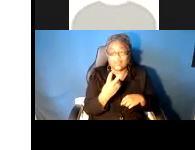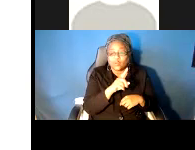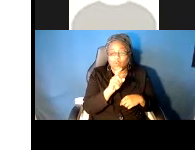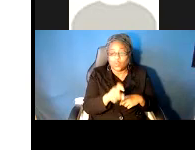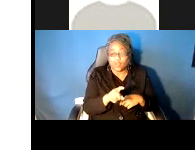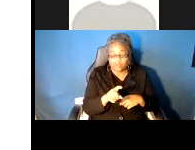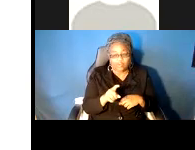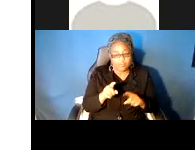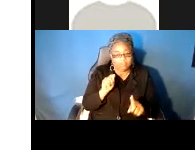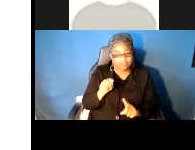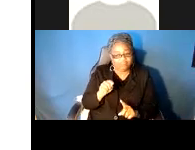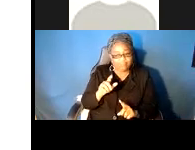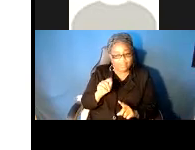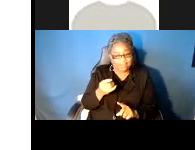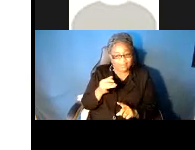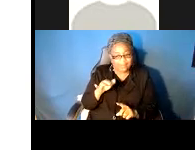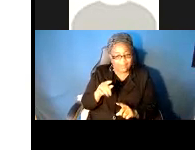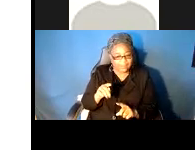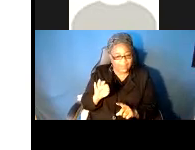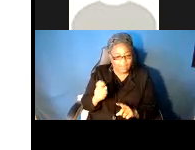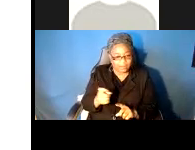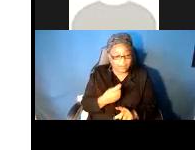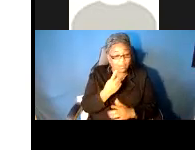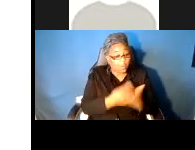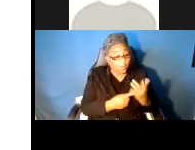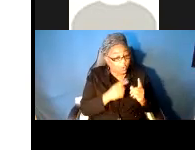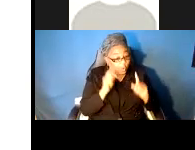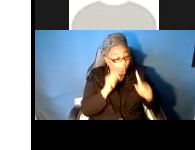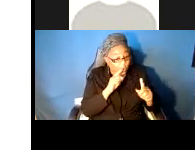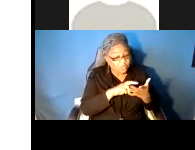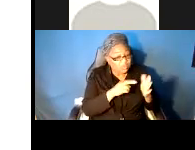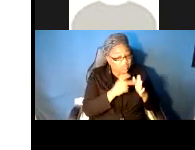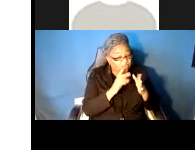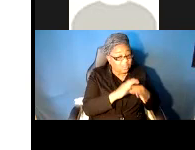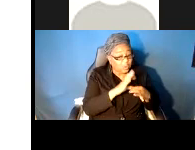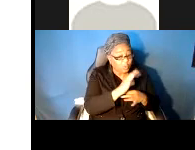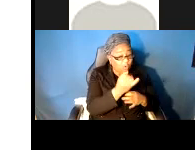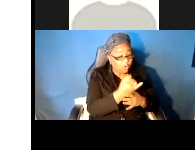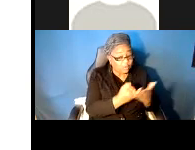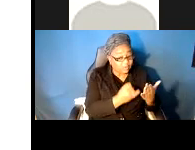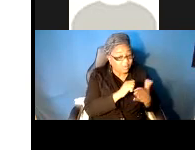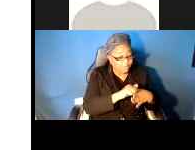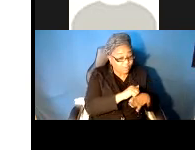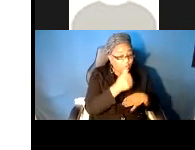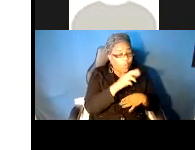What are your goals or intentions related to your artistic practice and/or your work in the community?